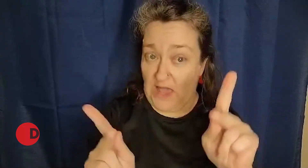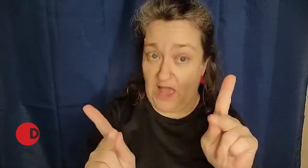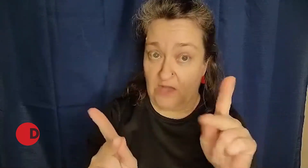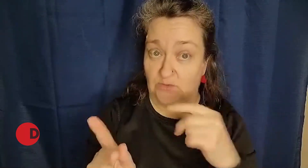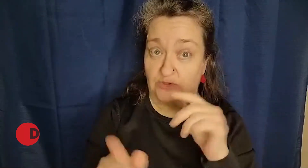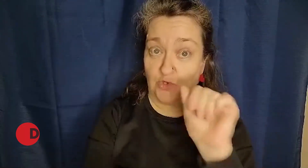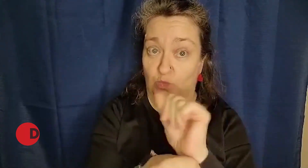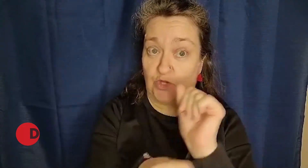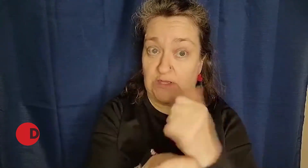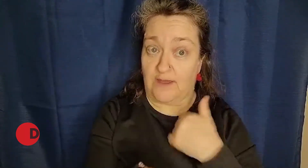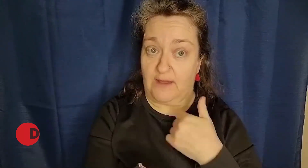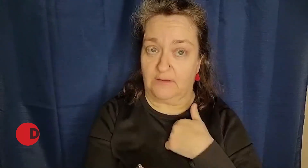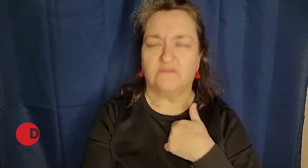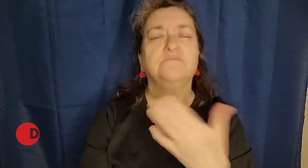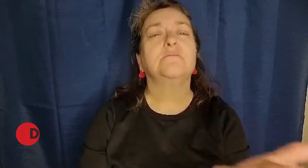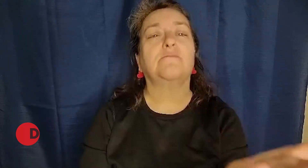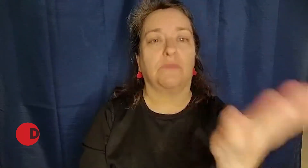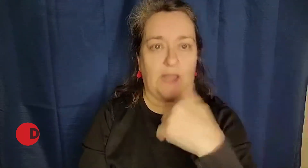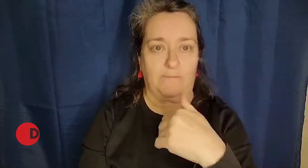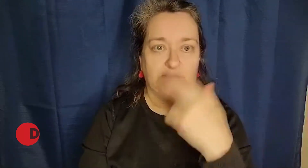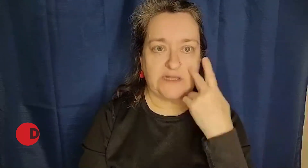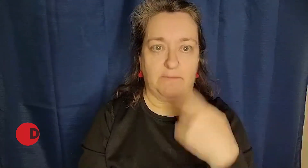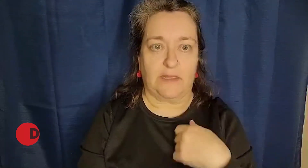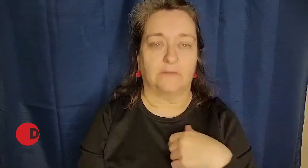permitted to work in Canada should come and see me at